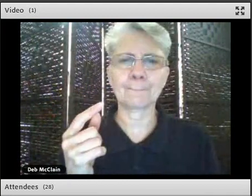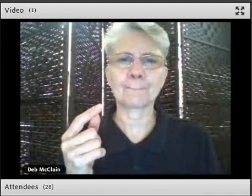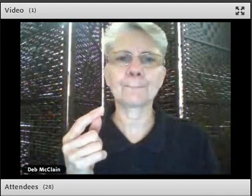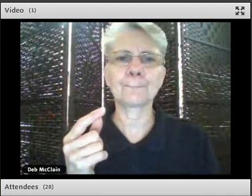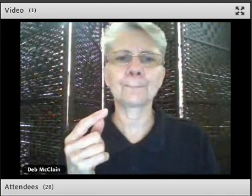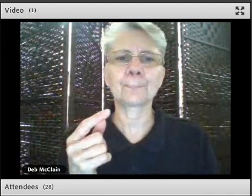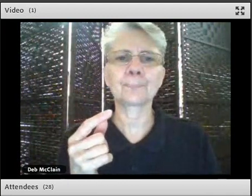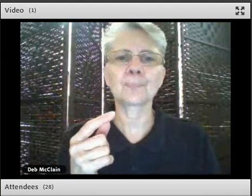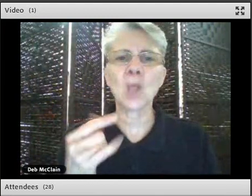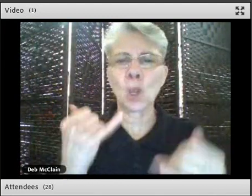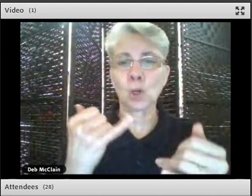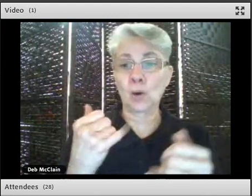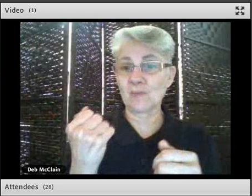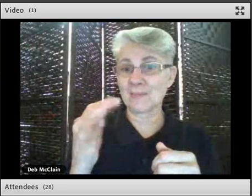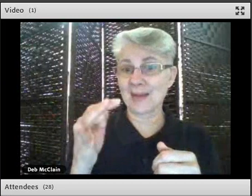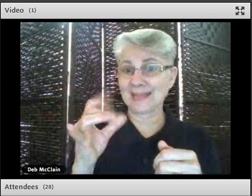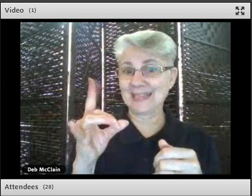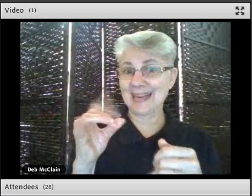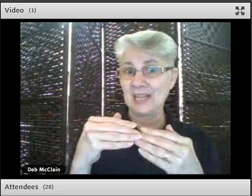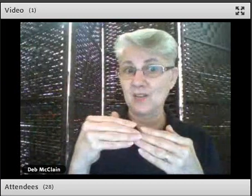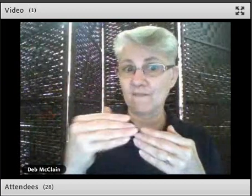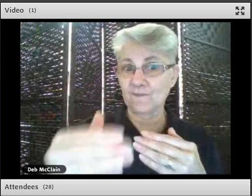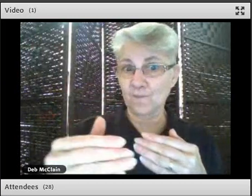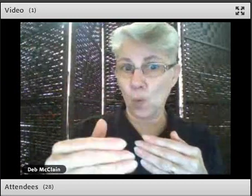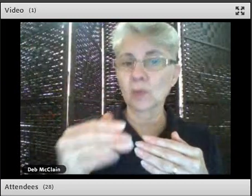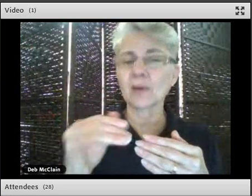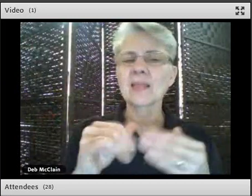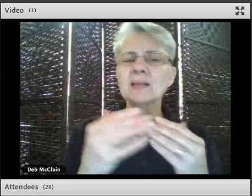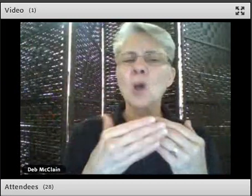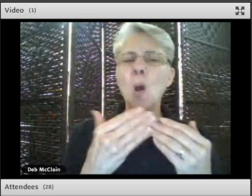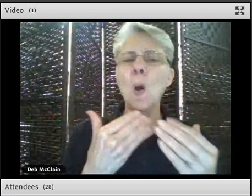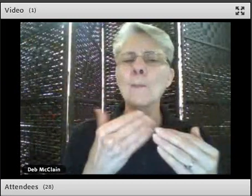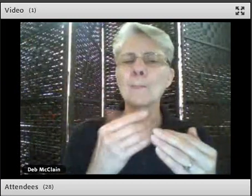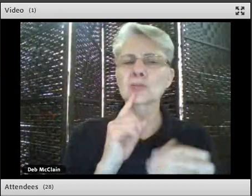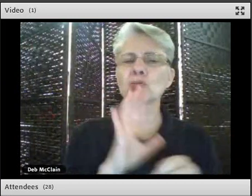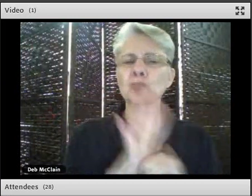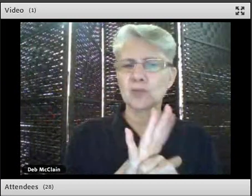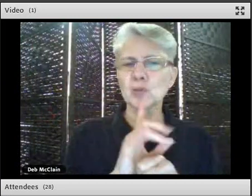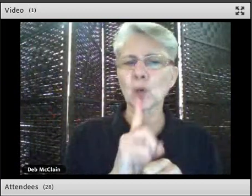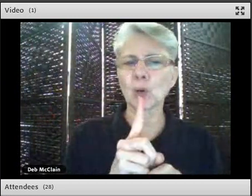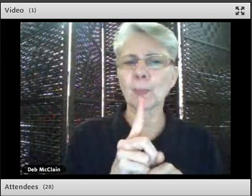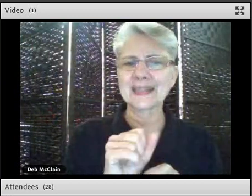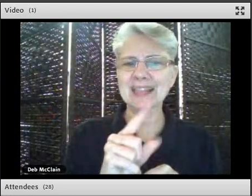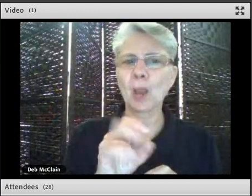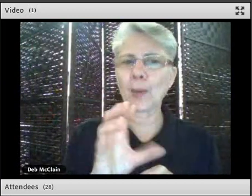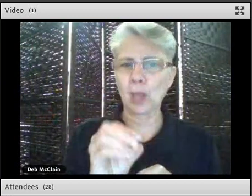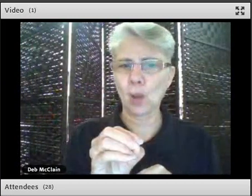If it's something earlier than that, it could have been mono sound or stereo sound.